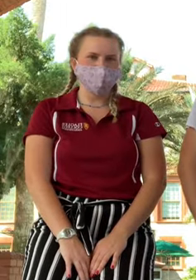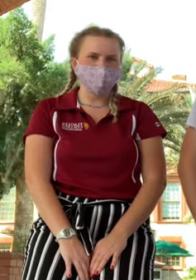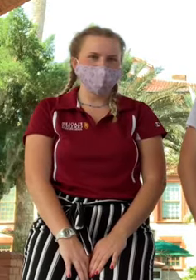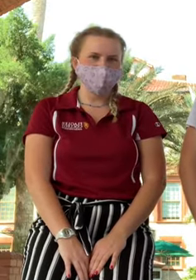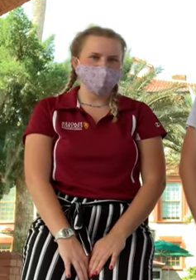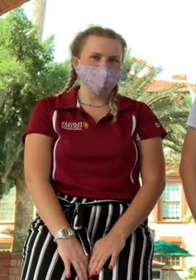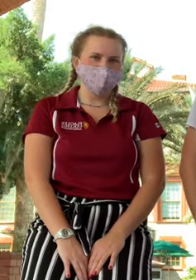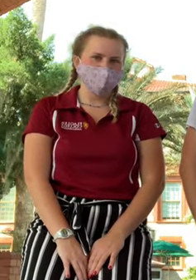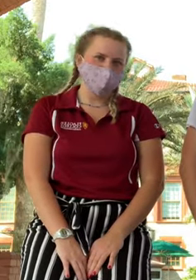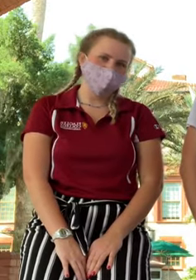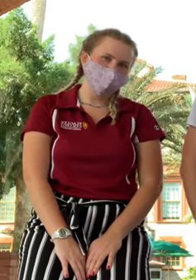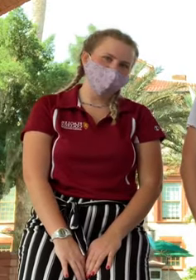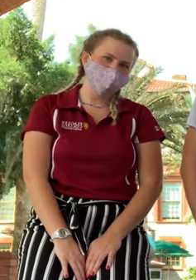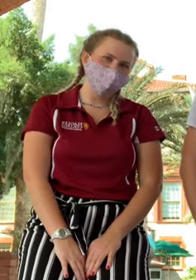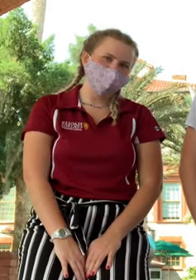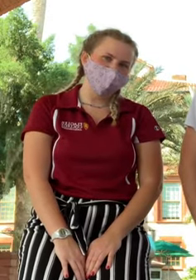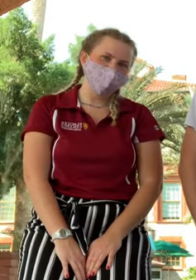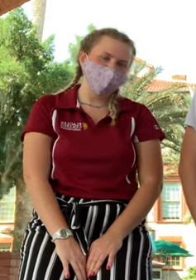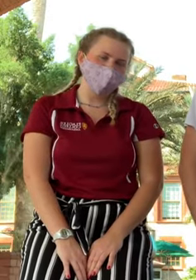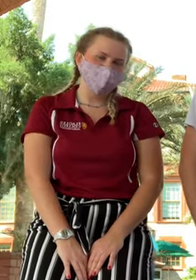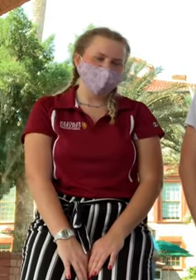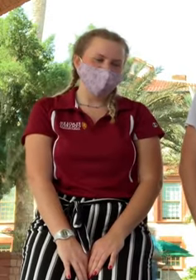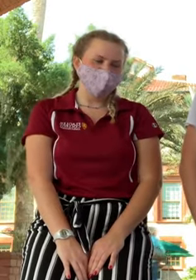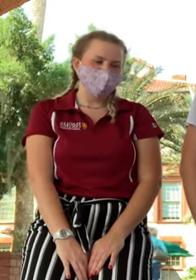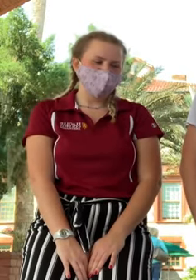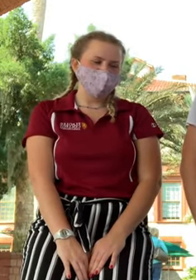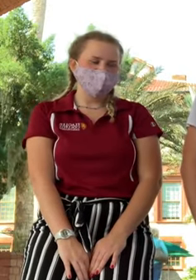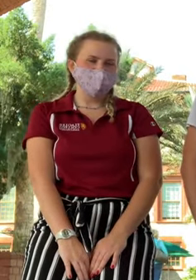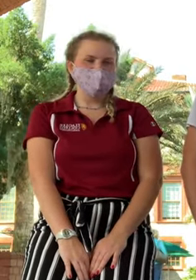in the human body. He became deaf at 20 after a